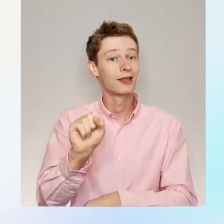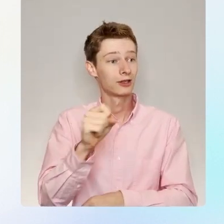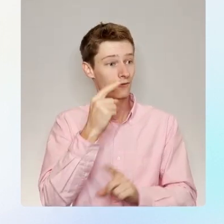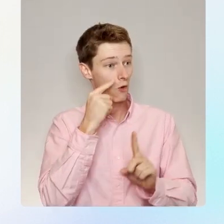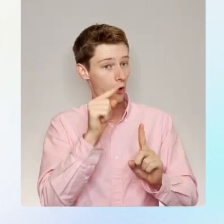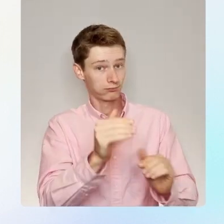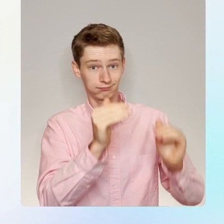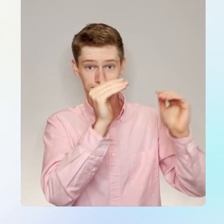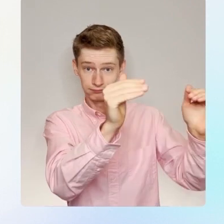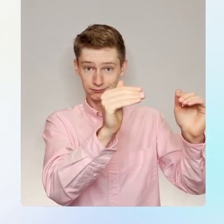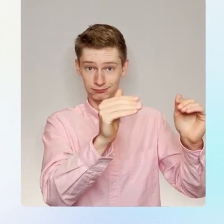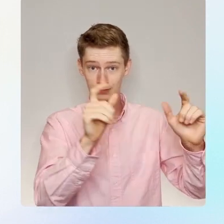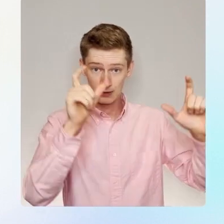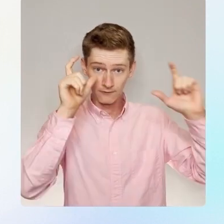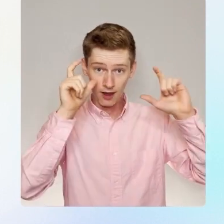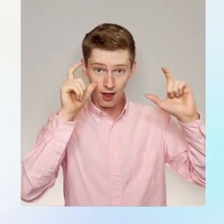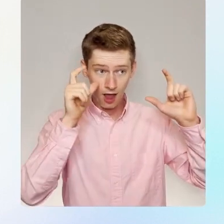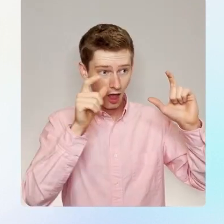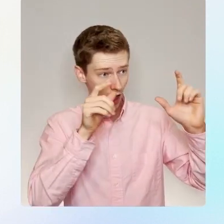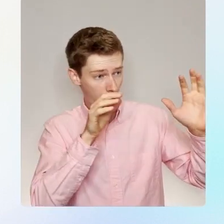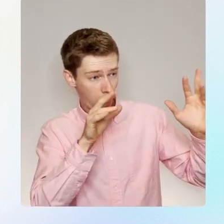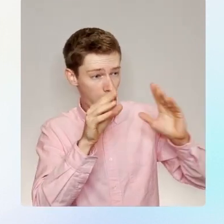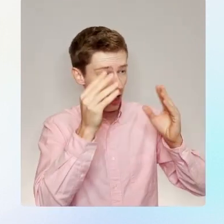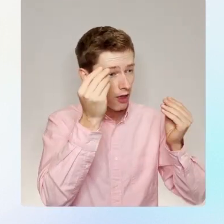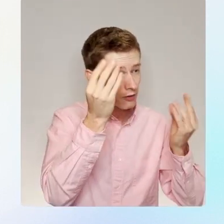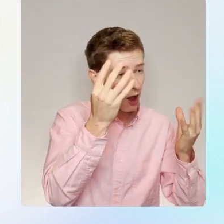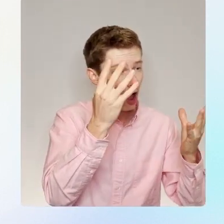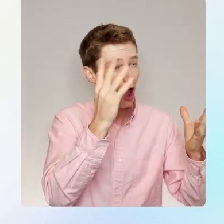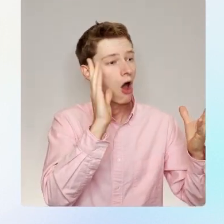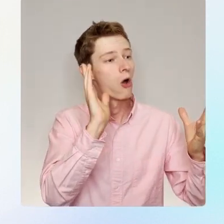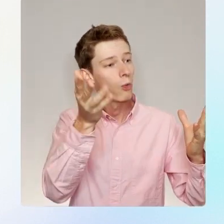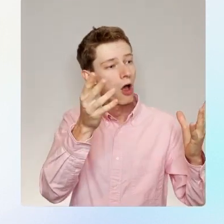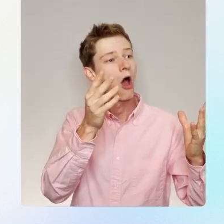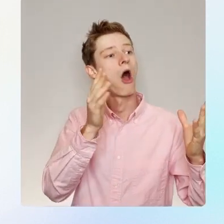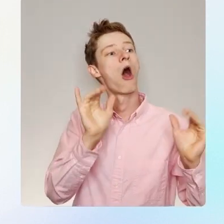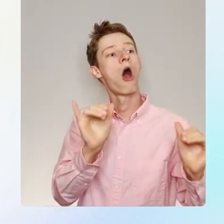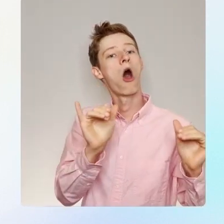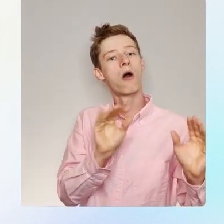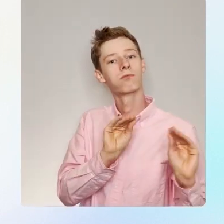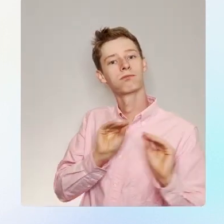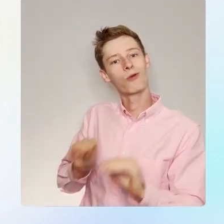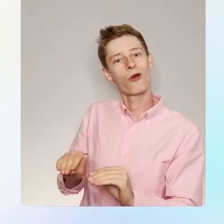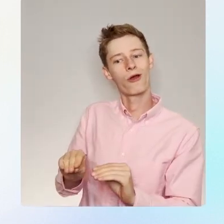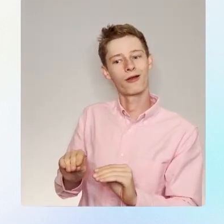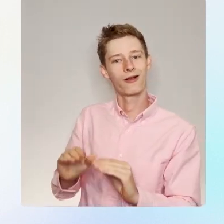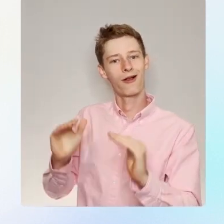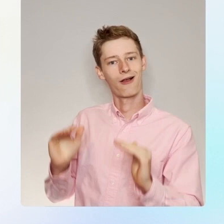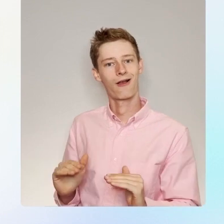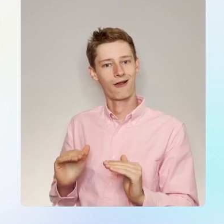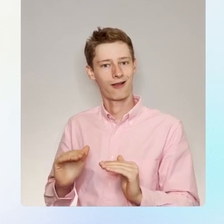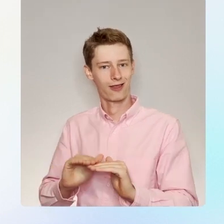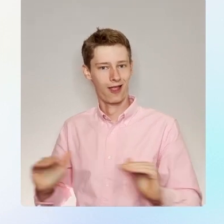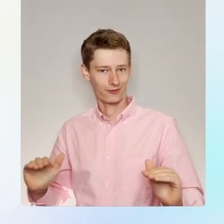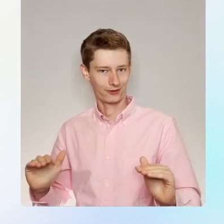of devices will inform what features and content we invest in for our entry-level line of devices, too.